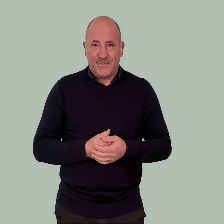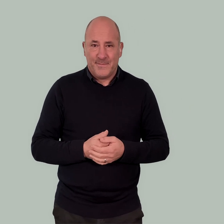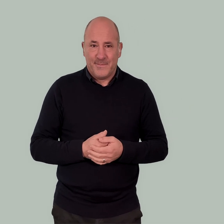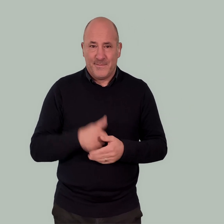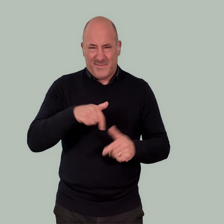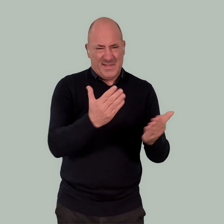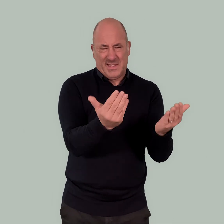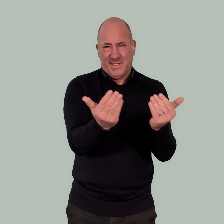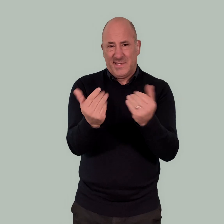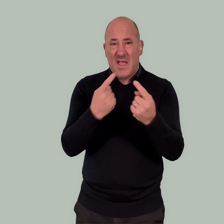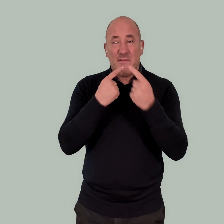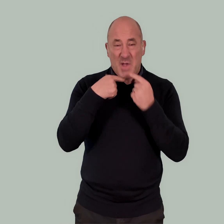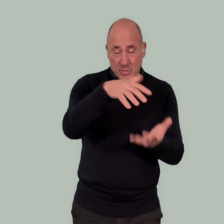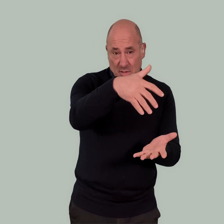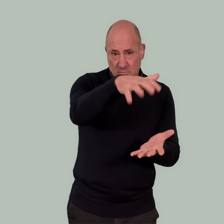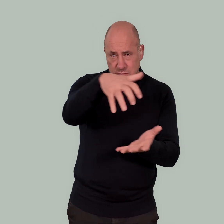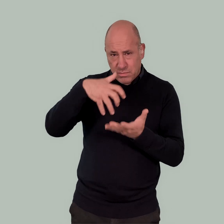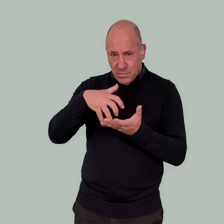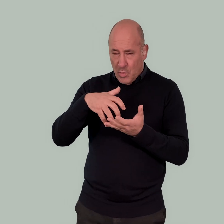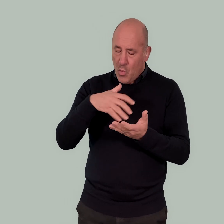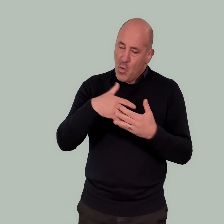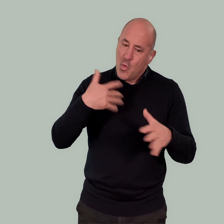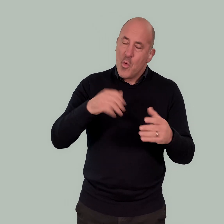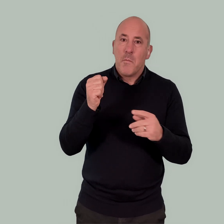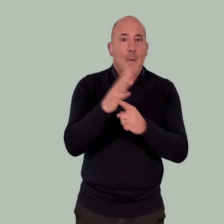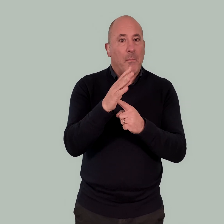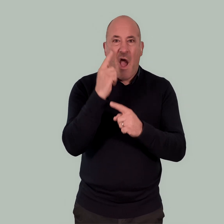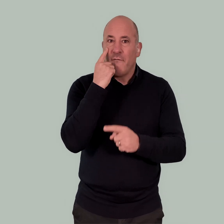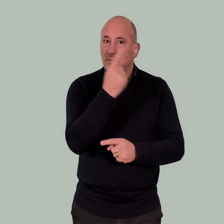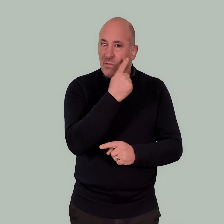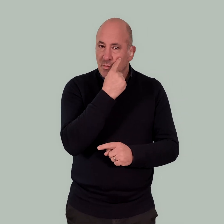The information that is gained from this Call for Evidence